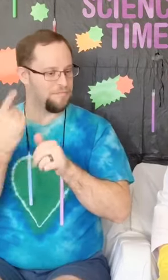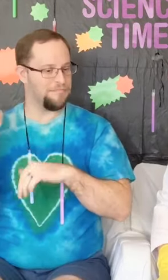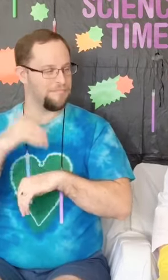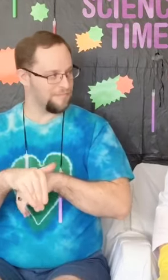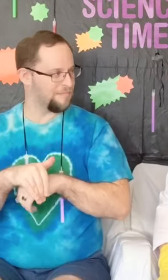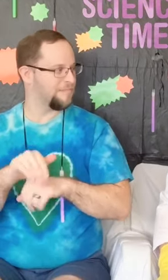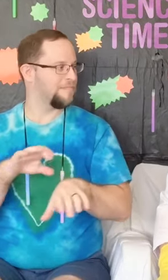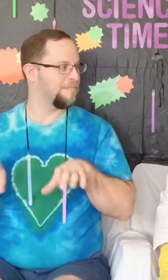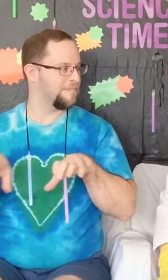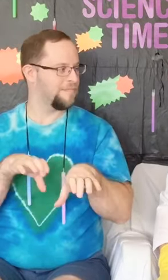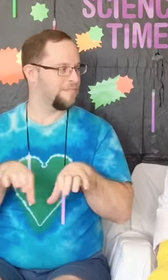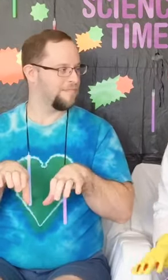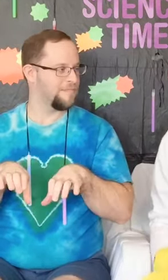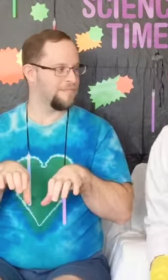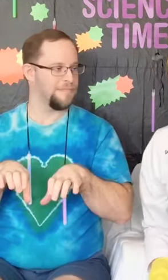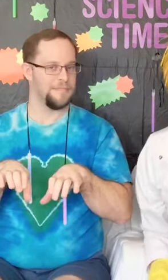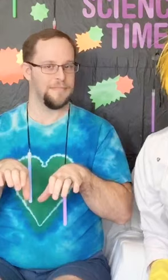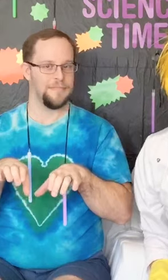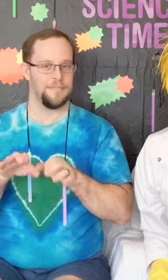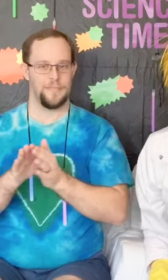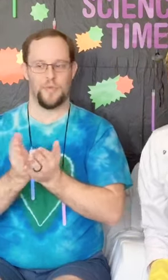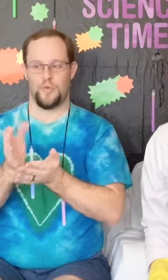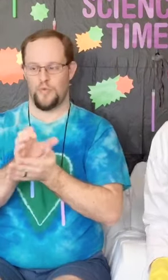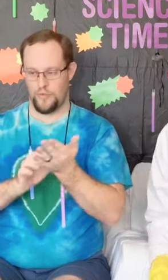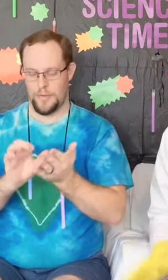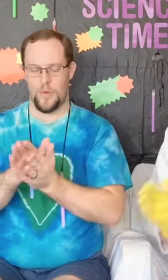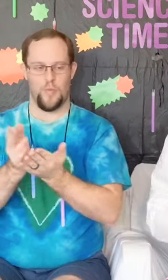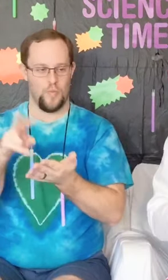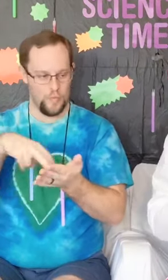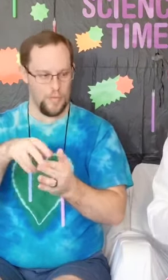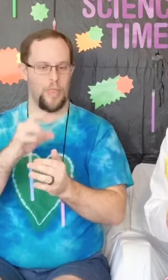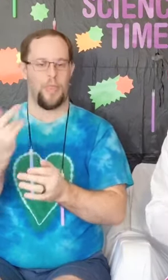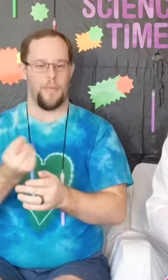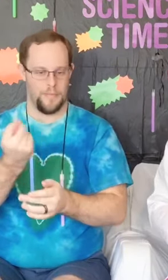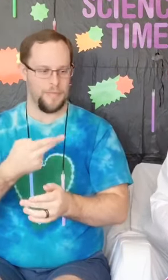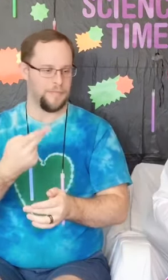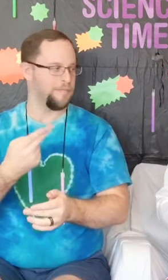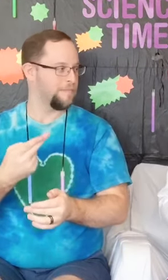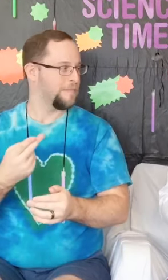We did, um, we did Chapter Read on Thursday. So we're doing lots of things.